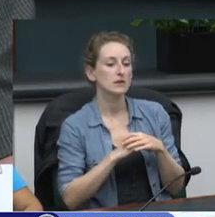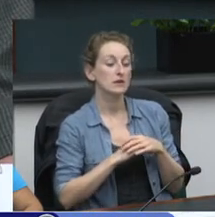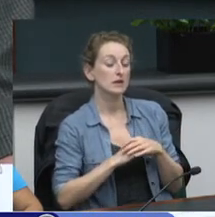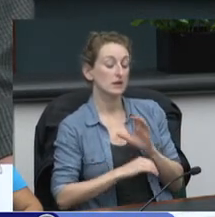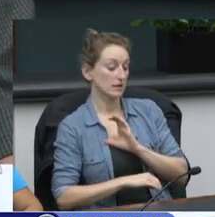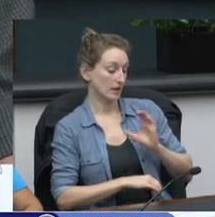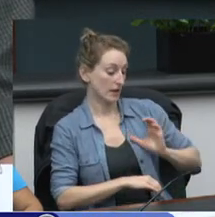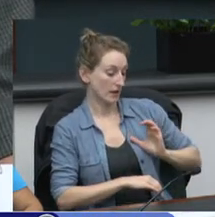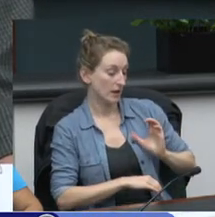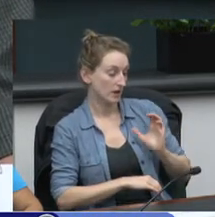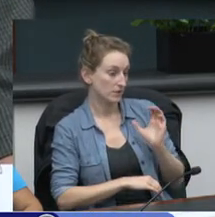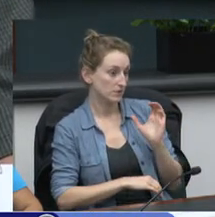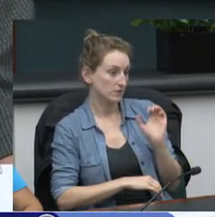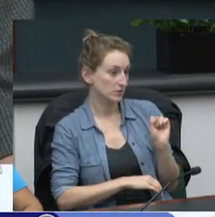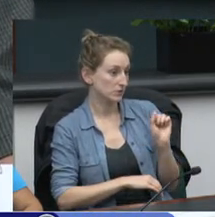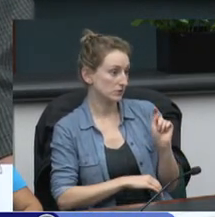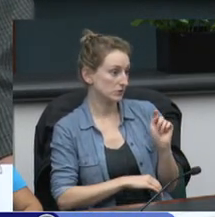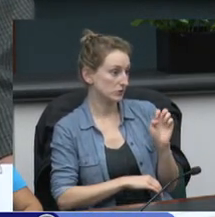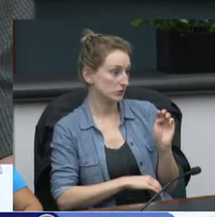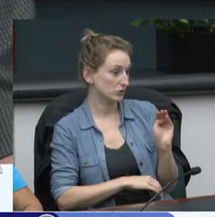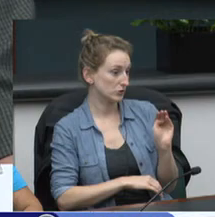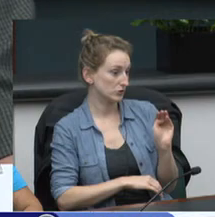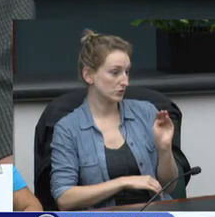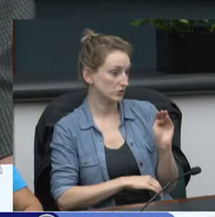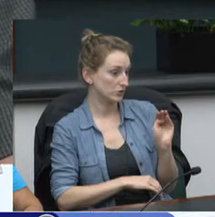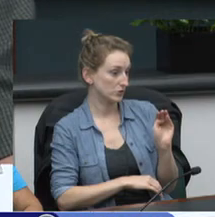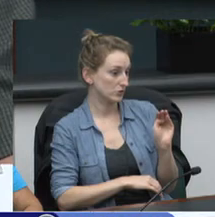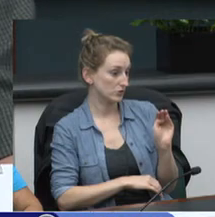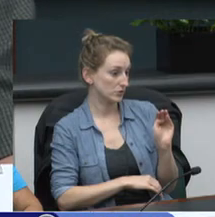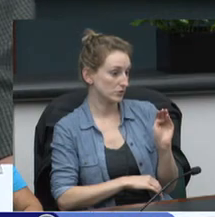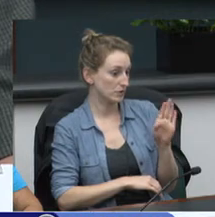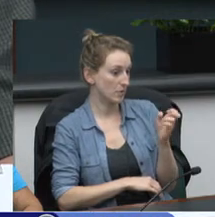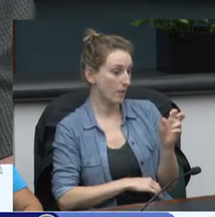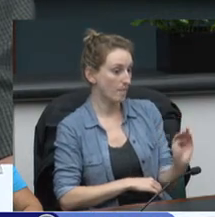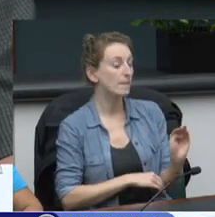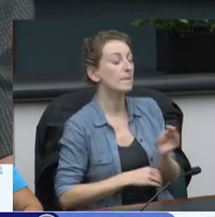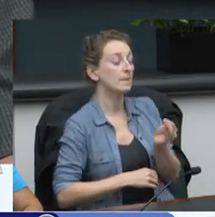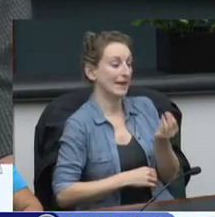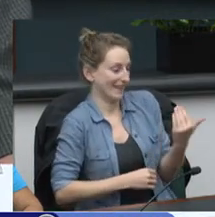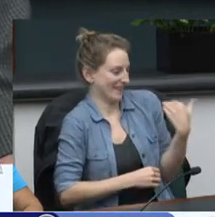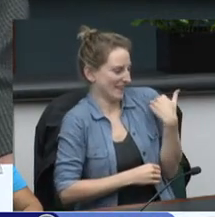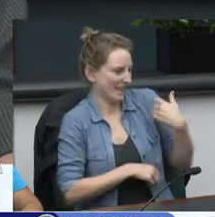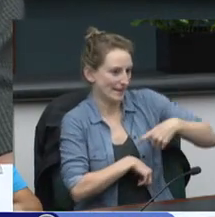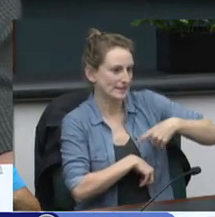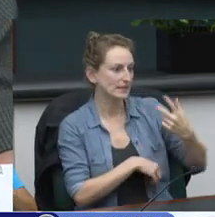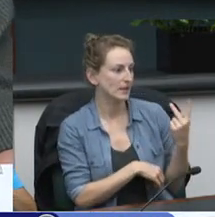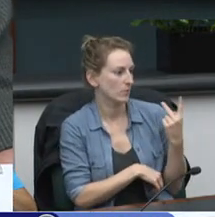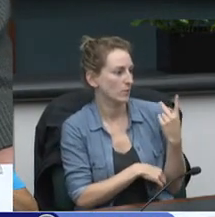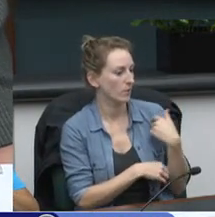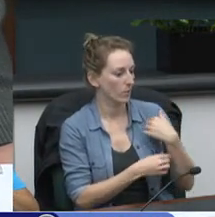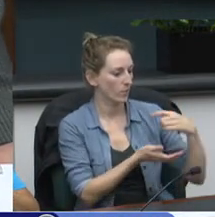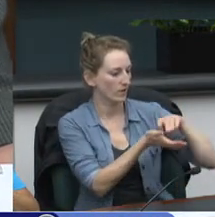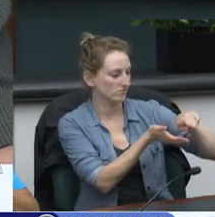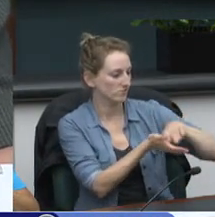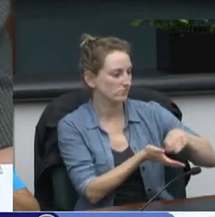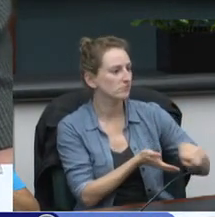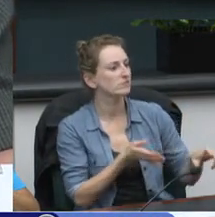incentives they weren't used that we were there was a sort of an approximation we thought it would be attractive apparently it wasn't how do